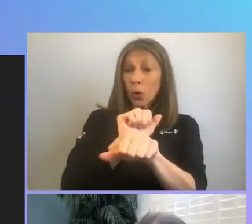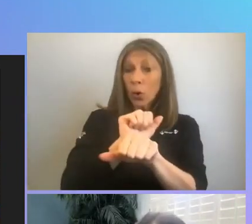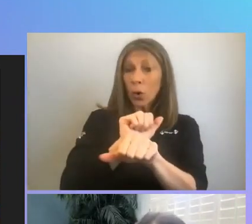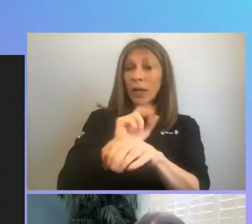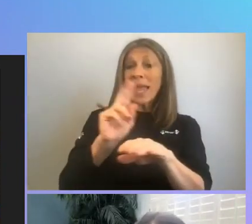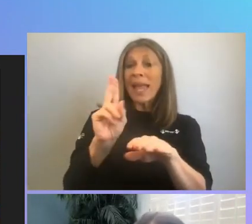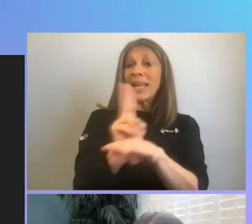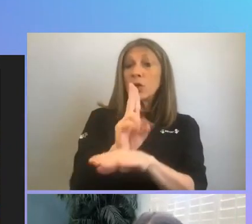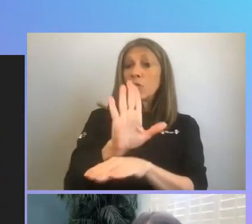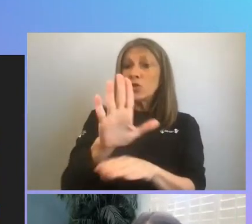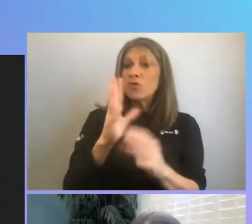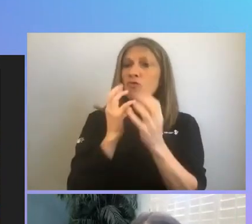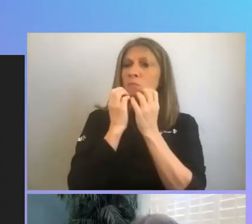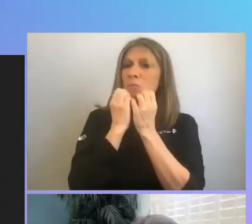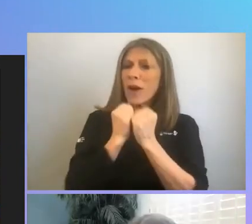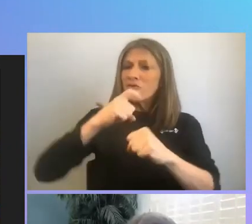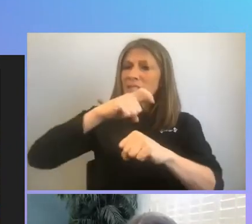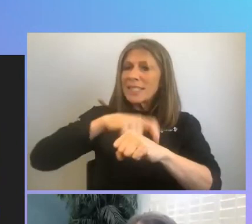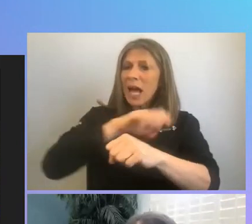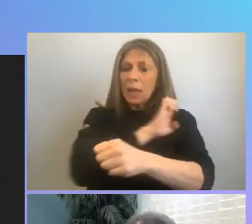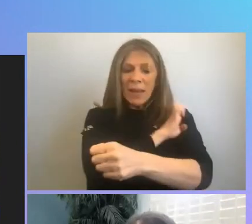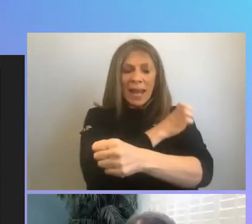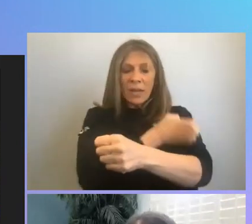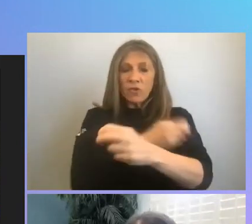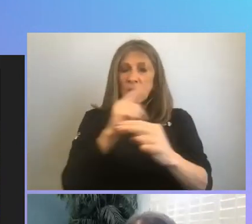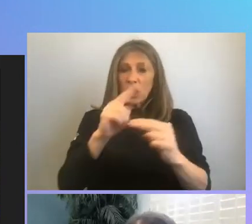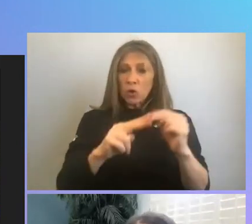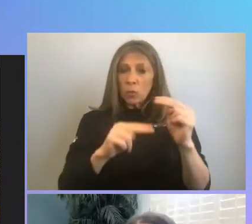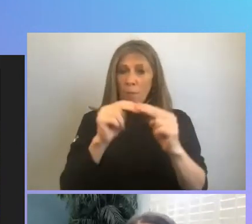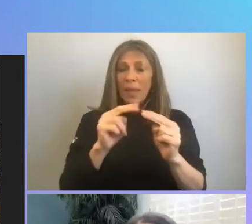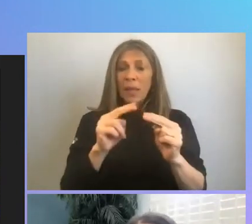time and energy to build meaningful software, I hope that